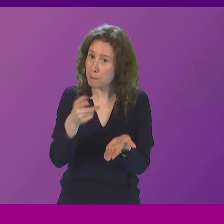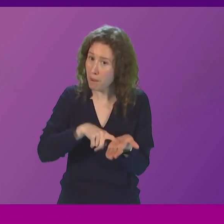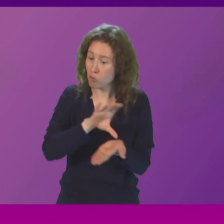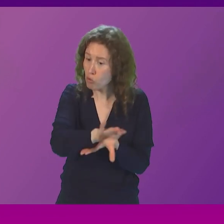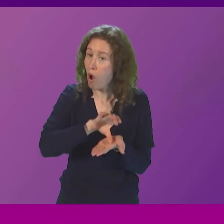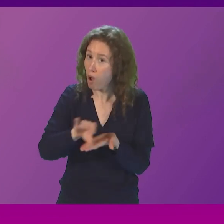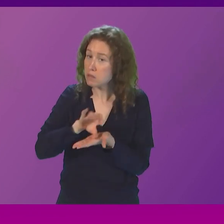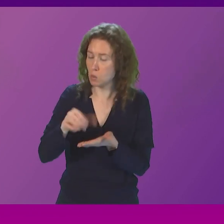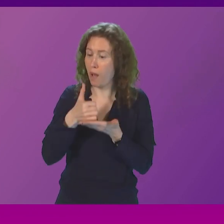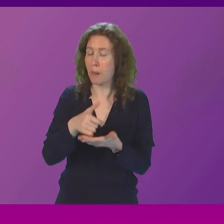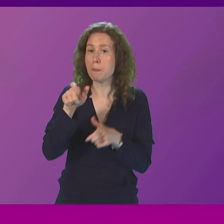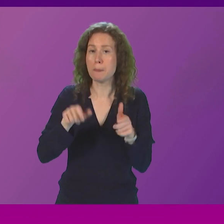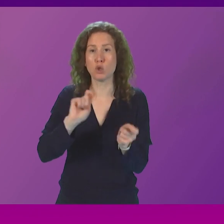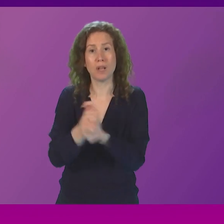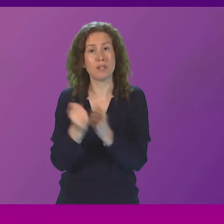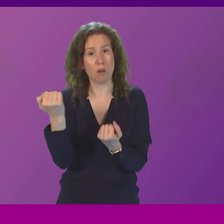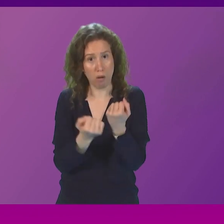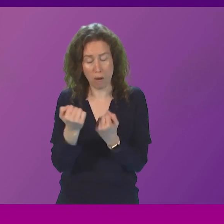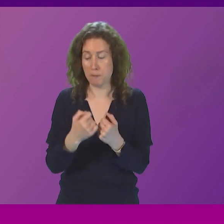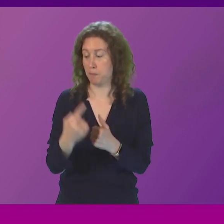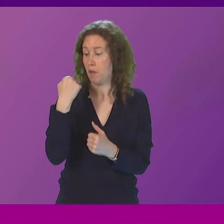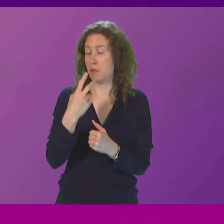In 2021-22, it awarded £3.85 million.